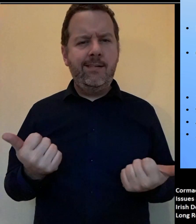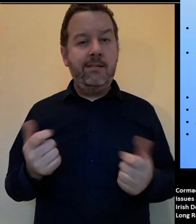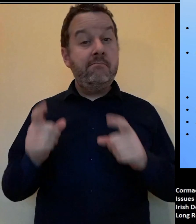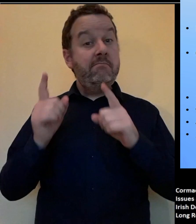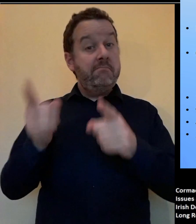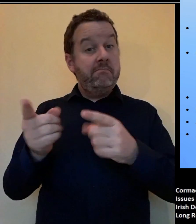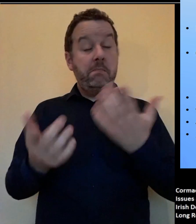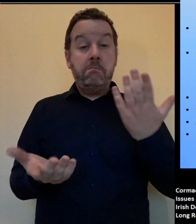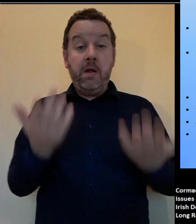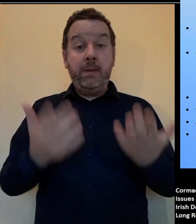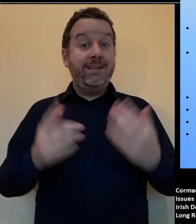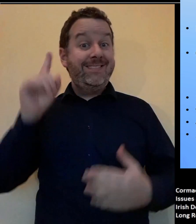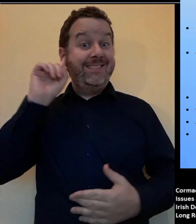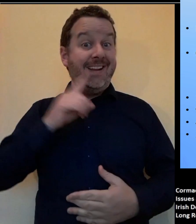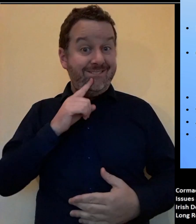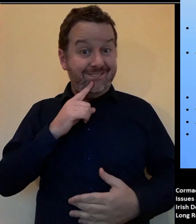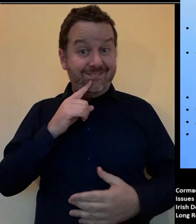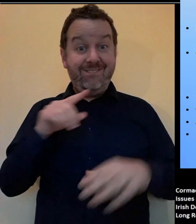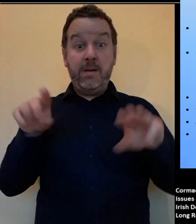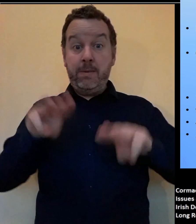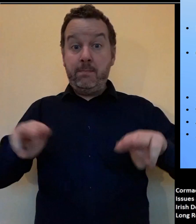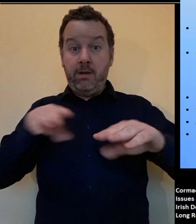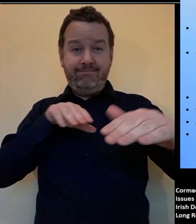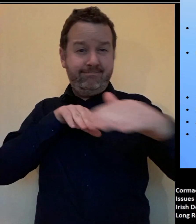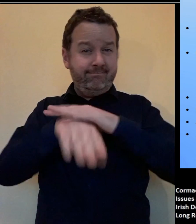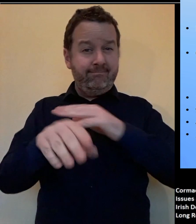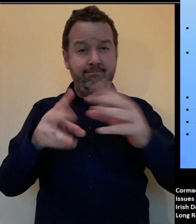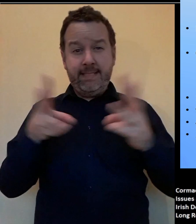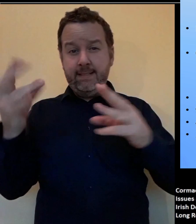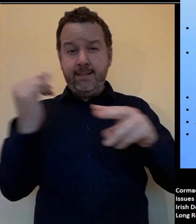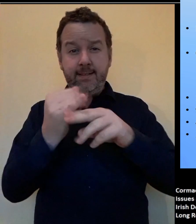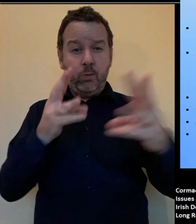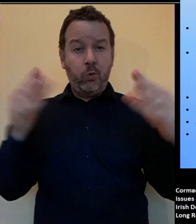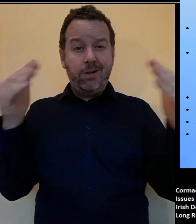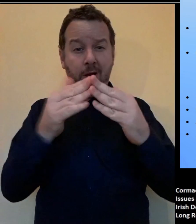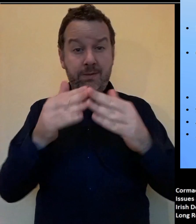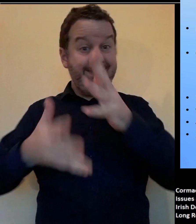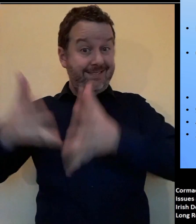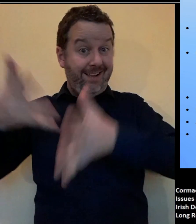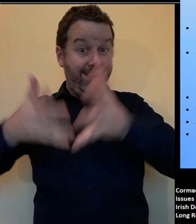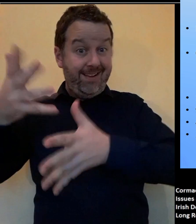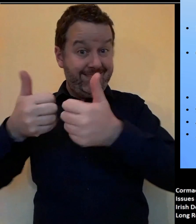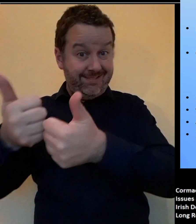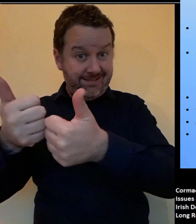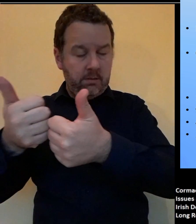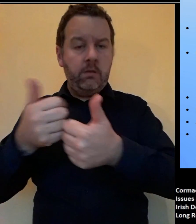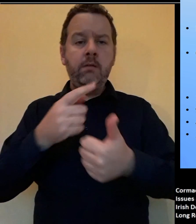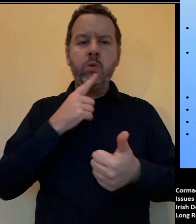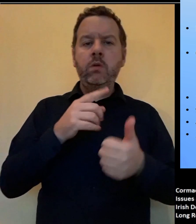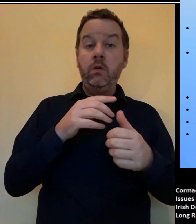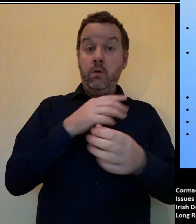Deaf signing paupers were possibly somewhat of an in-between category for poor law authorities -